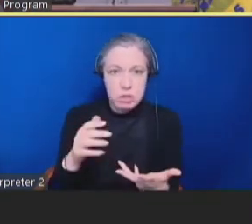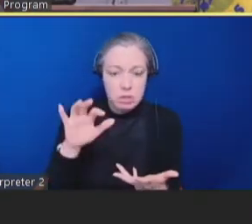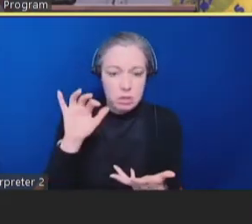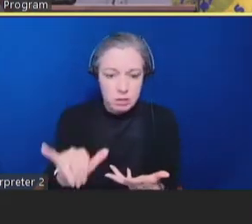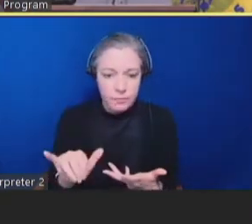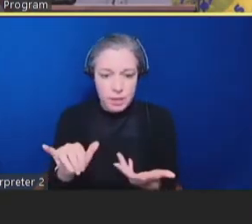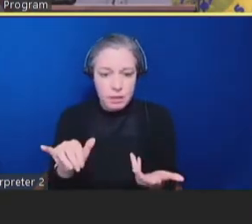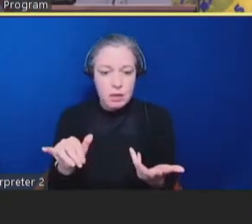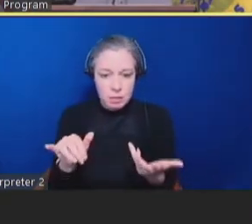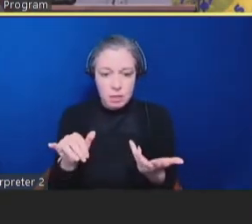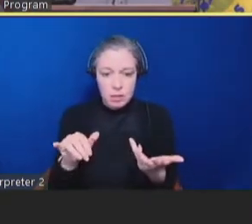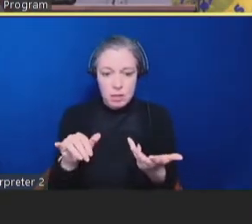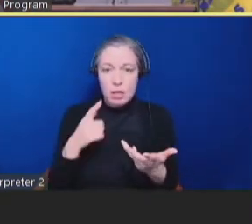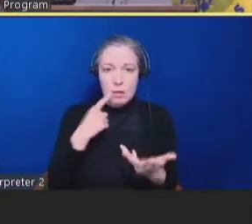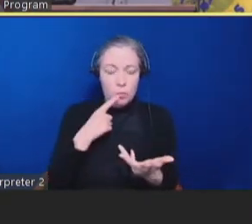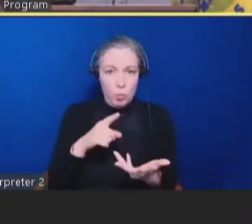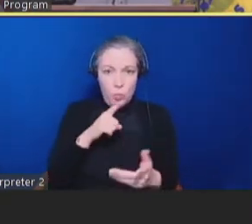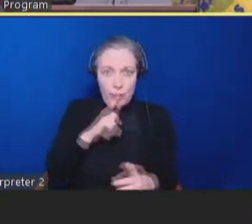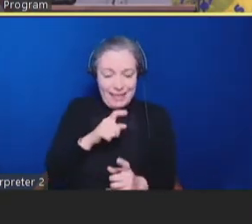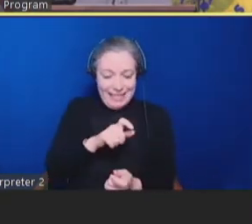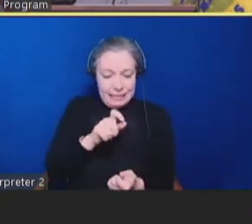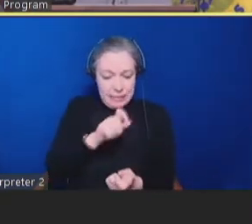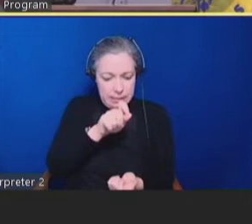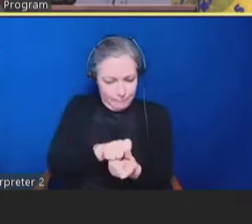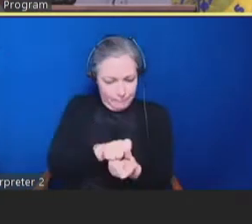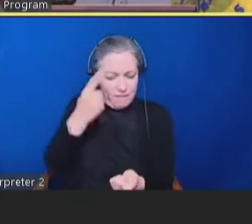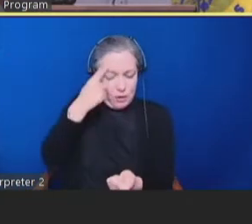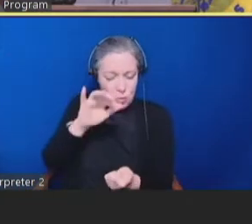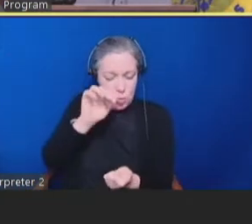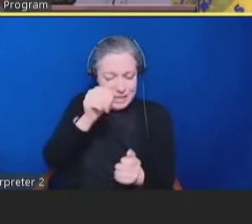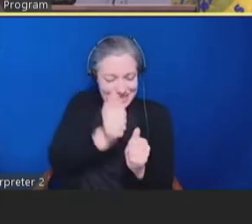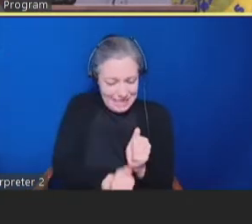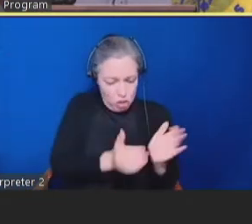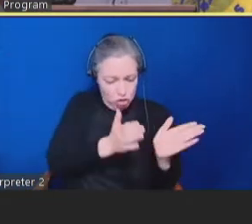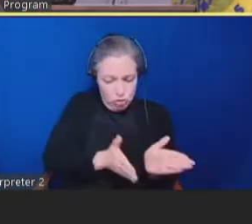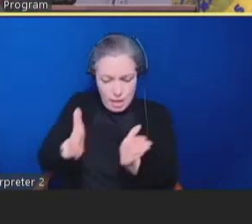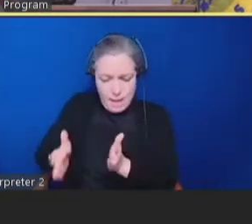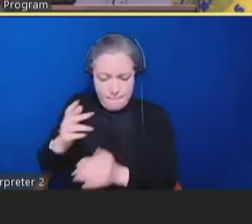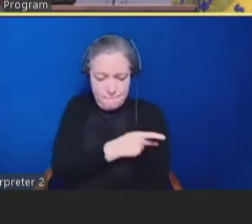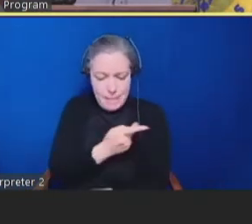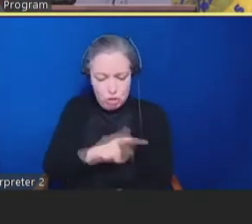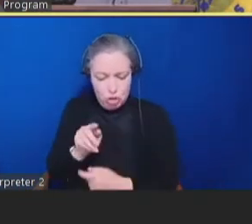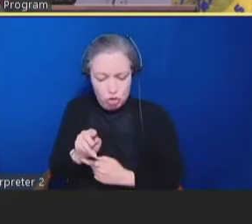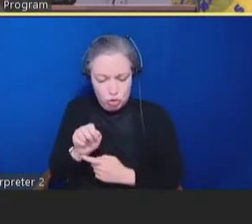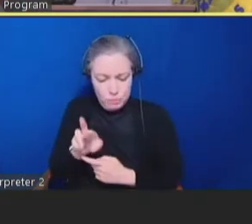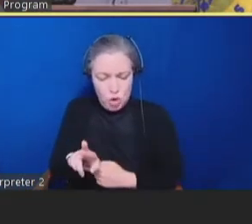every single patient's tumor, this required a vaccine, a platform that will allow for rapid